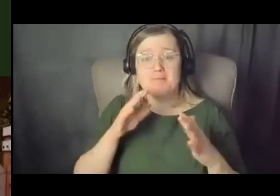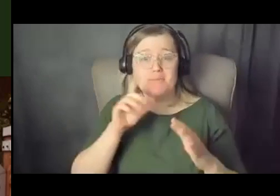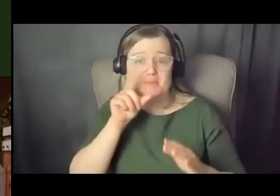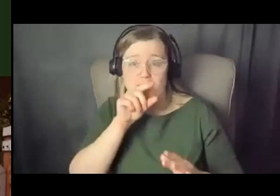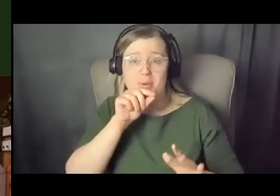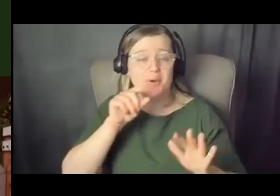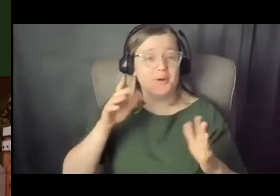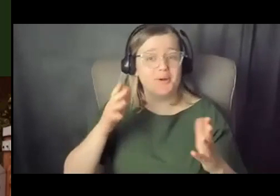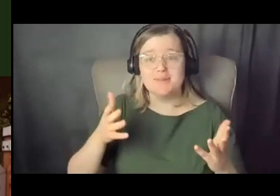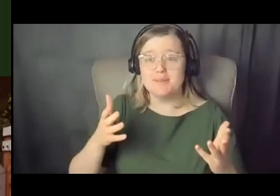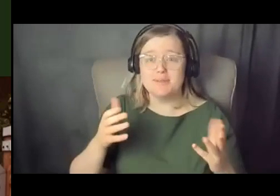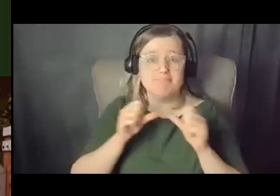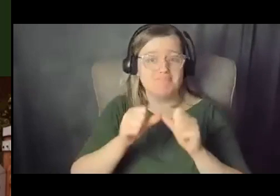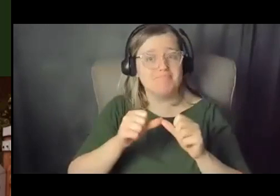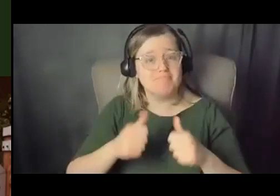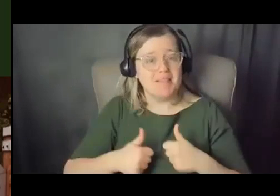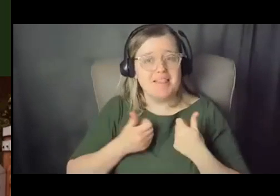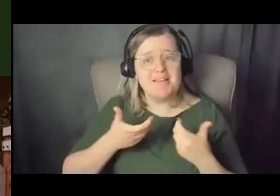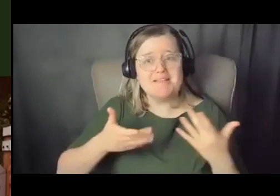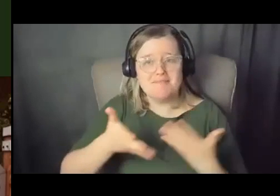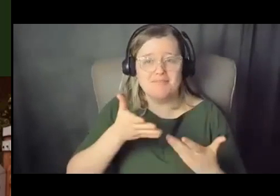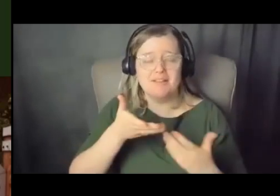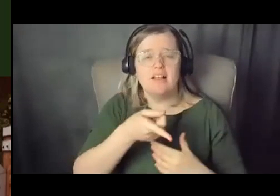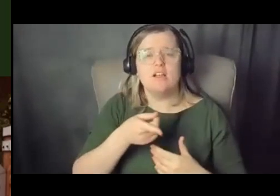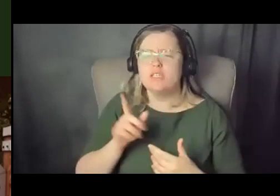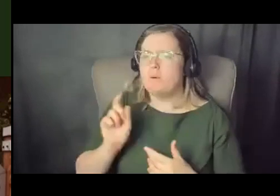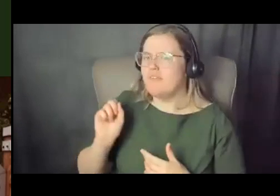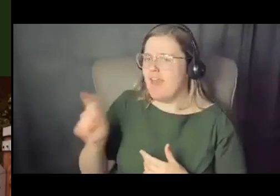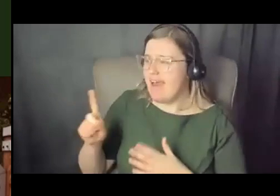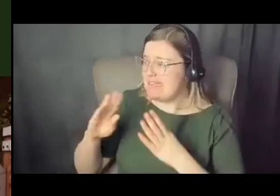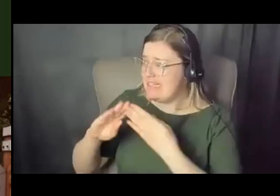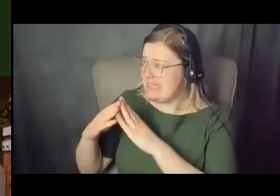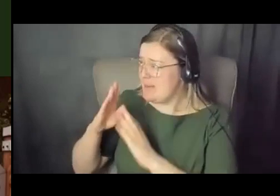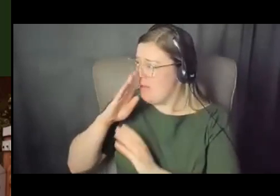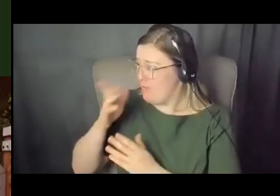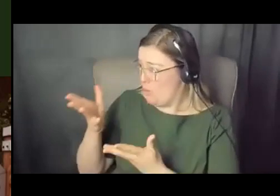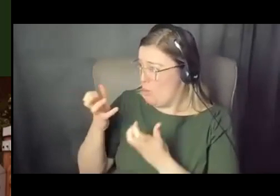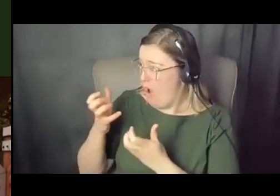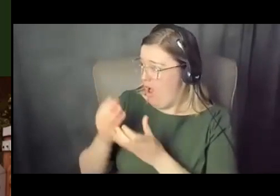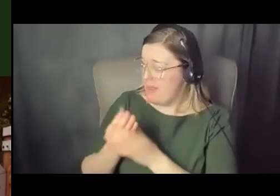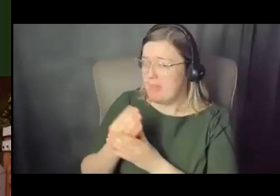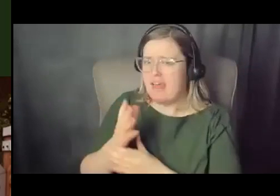So we talked to the City of Bellevue about whether they would want the plants, and they said no, but if you can host